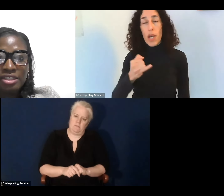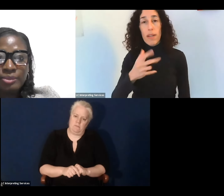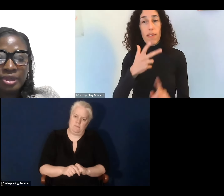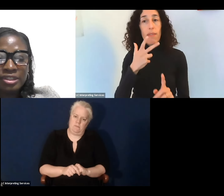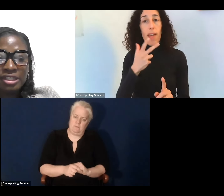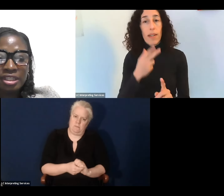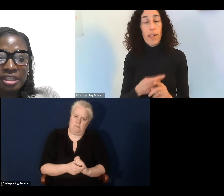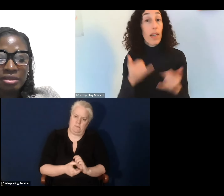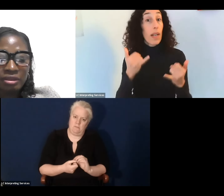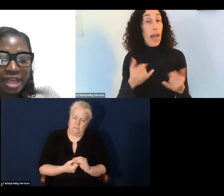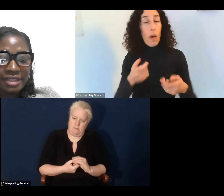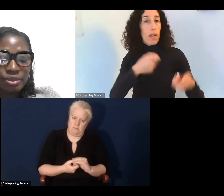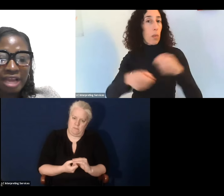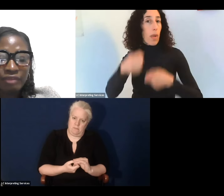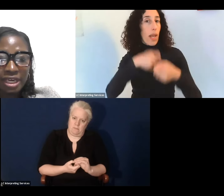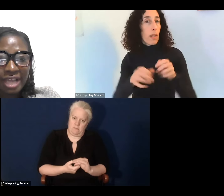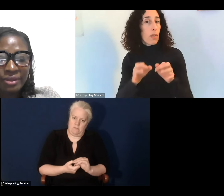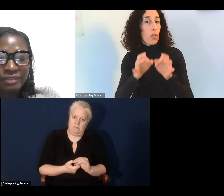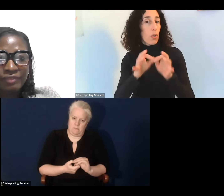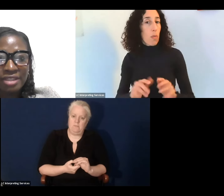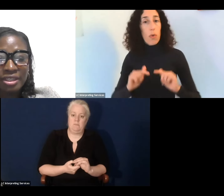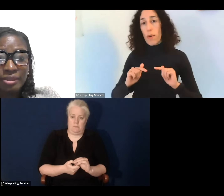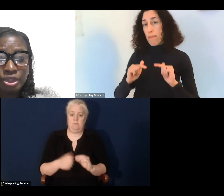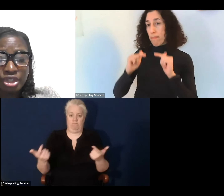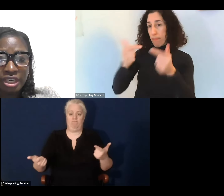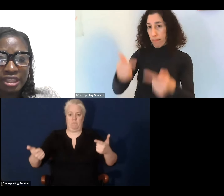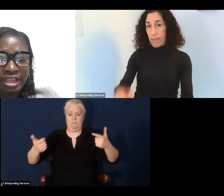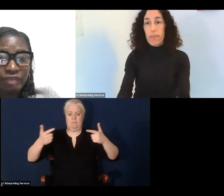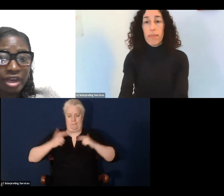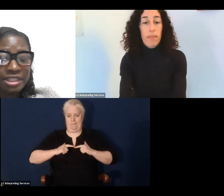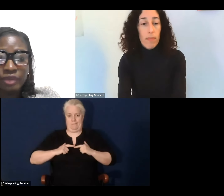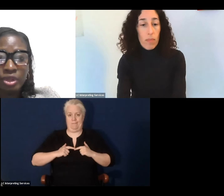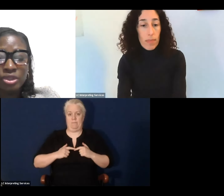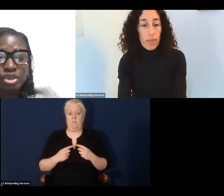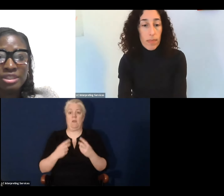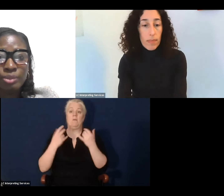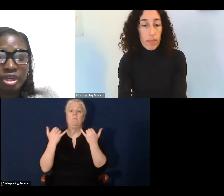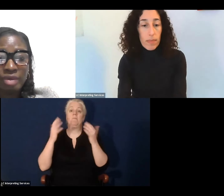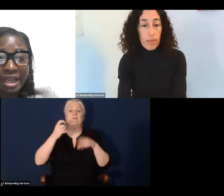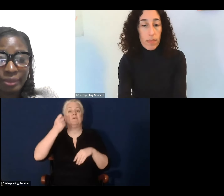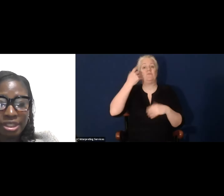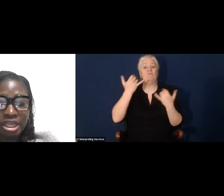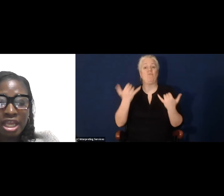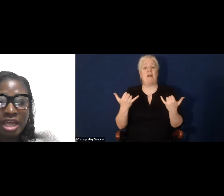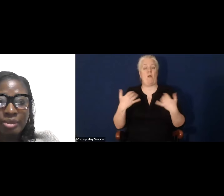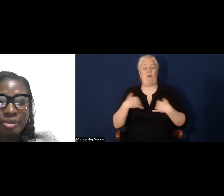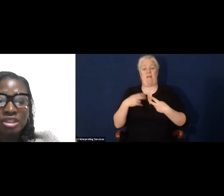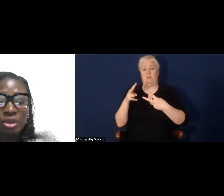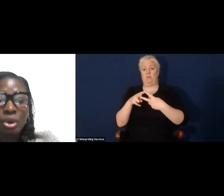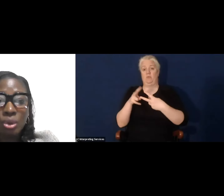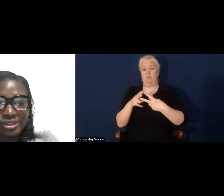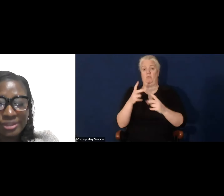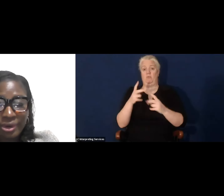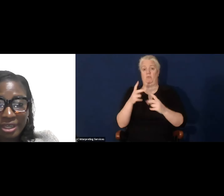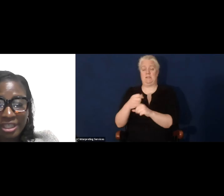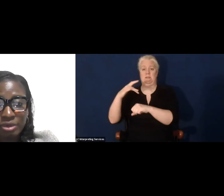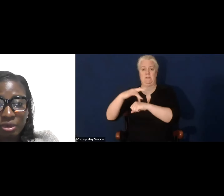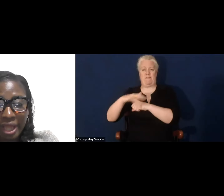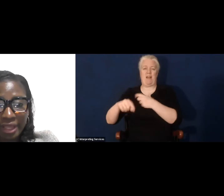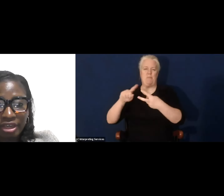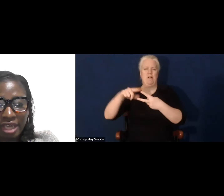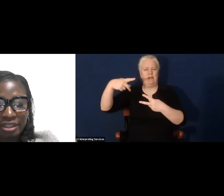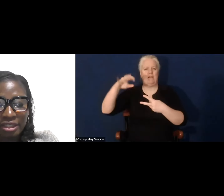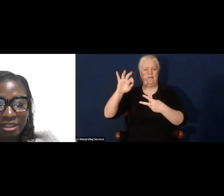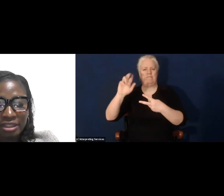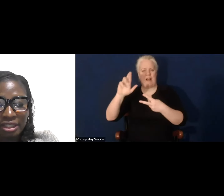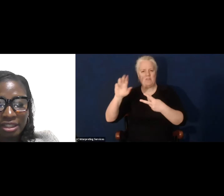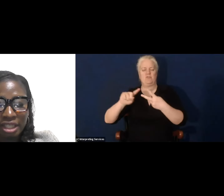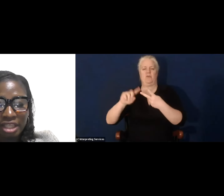Yes. This is a plan the city has been working on for a while and right now it seems like there are some possibilities in the near future. With the possibility of Johnson & Johnson vaccine becoming available soon, the city has started planning how home vaccinations will happen. This is because the vaccines we have right now, the Pfizer and Moderna, they are difficult to transport around because of the cold storage required. And they are